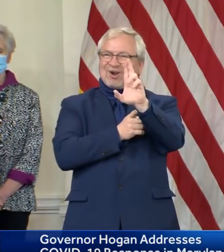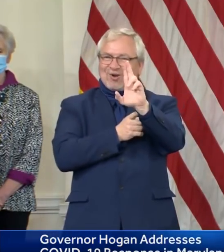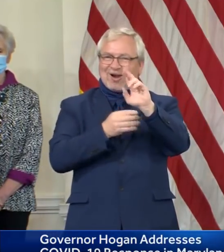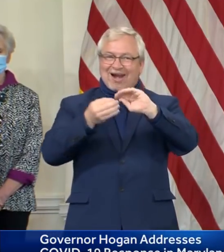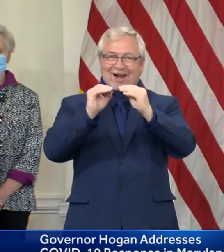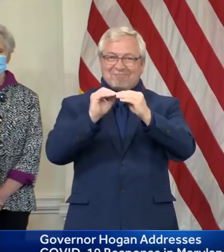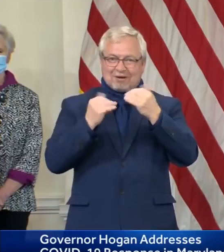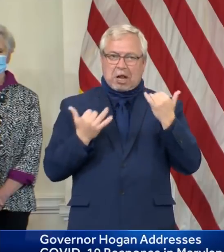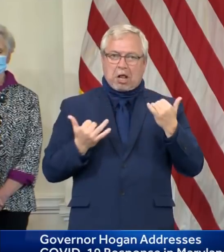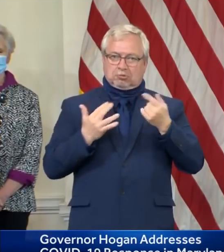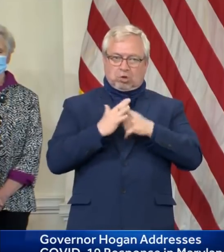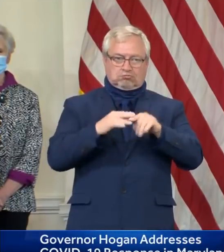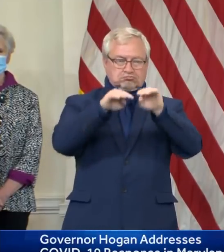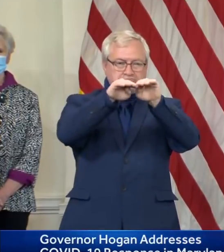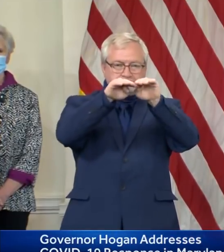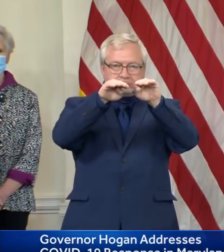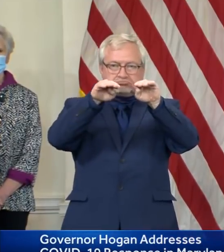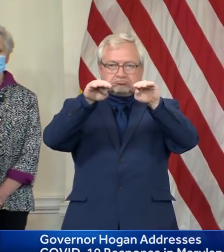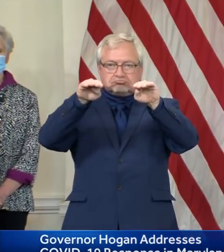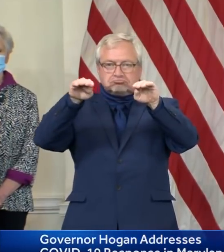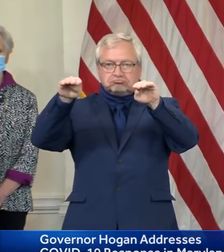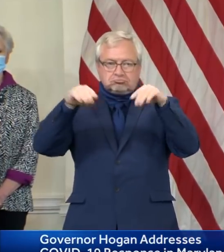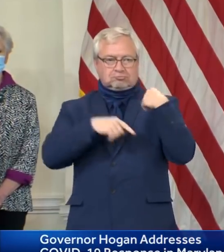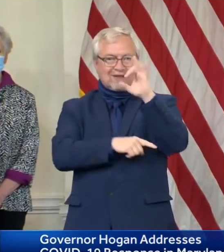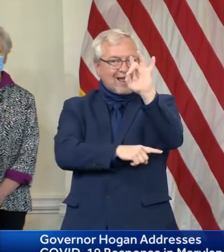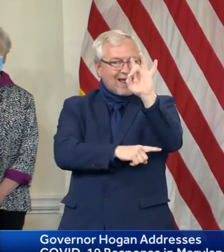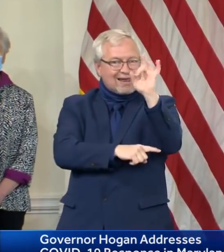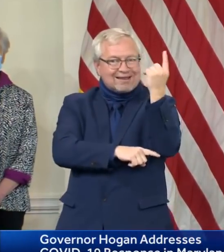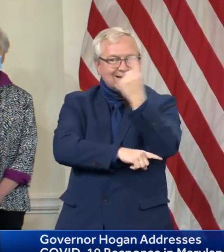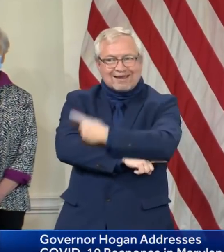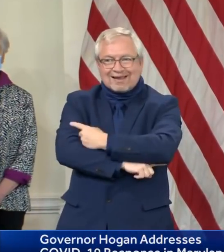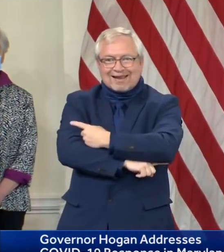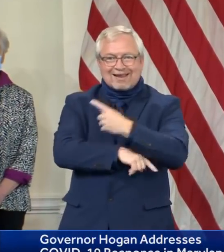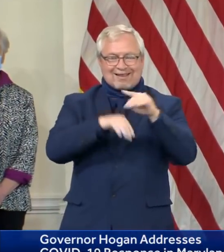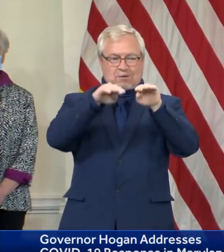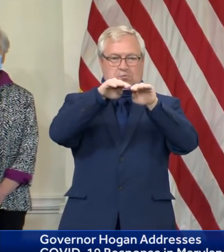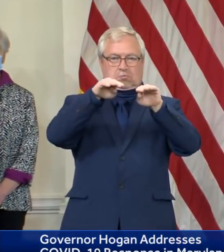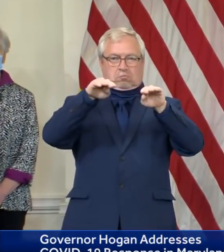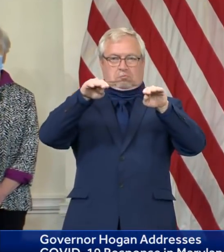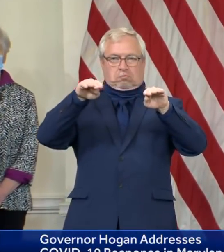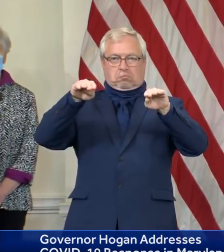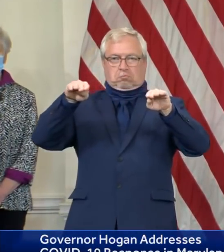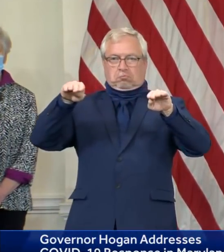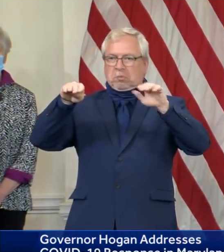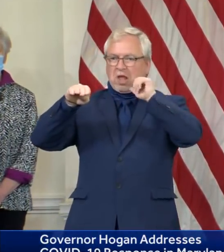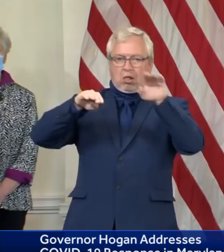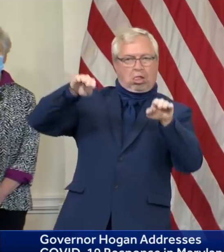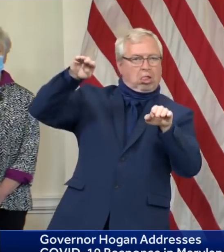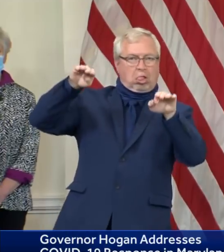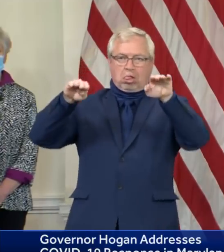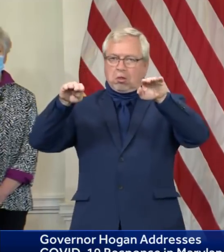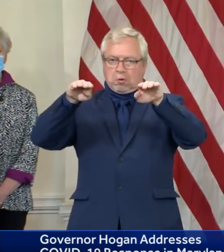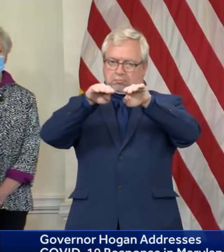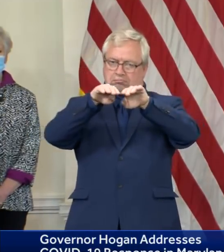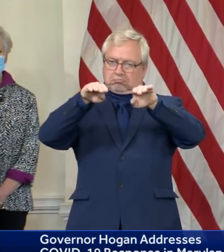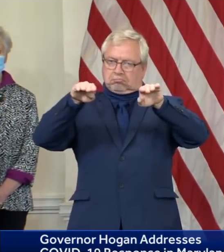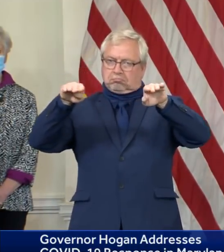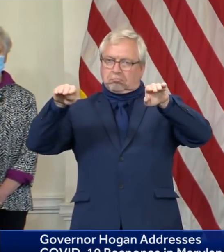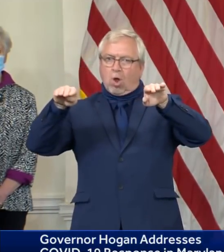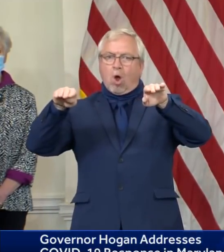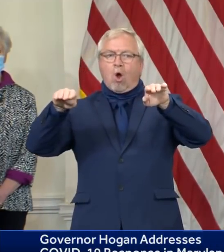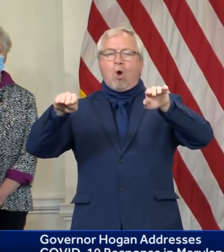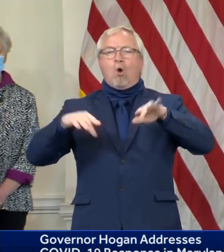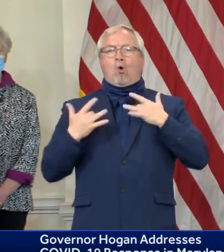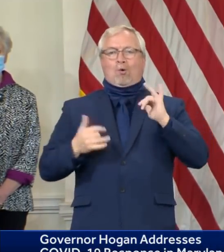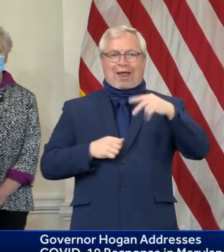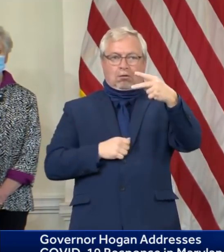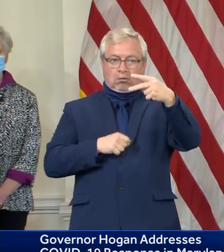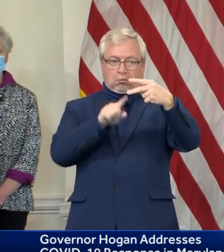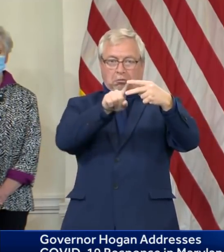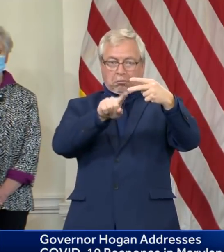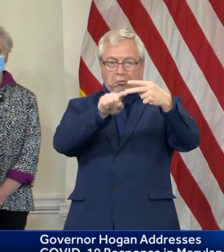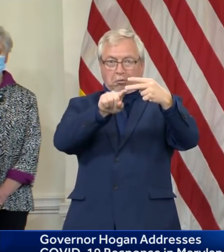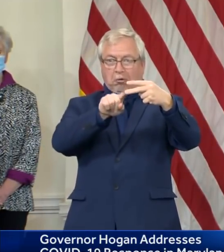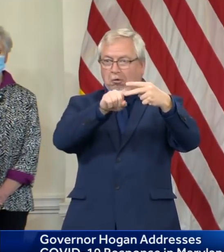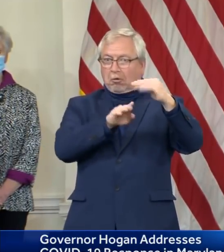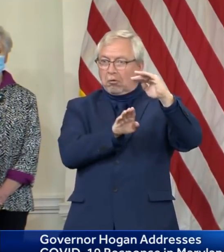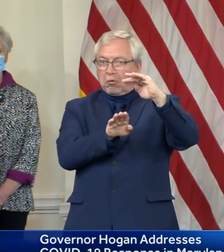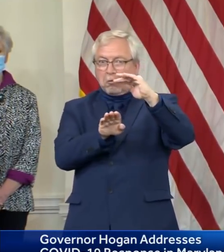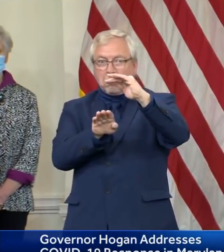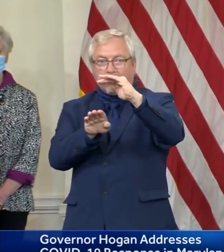EVEN MORE ENCOURAGING IS THAT OUR ICU NUMBERS HAVE BEEN BASICALLY FLAT, LEVEL AT A PLATEAU FOR EIGHT STRAIGHT DAYS.